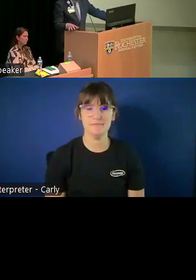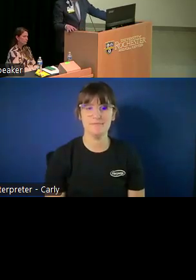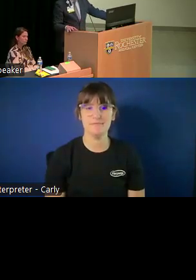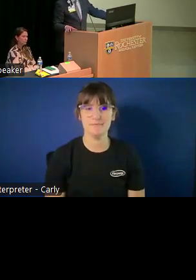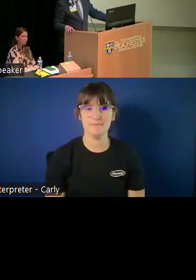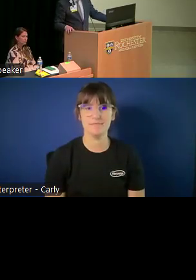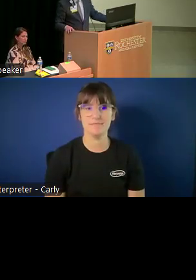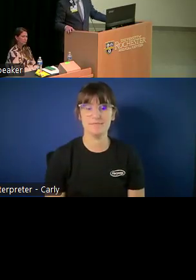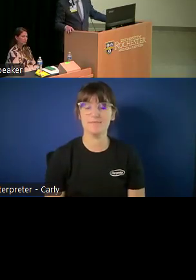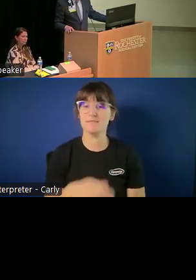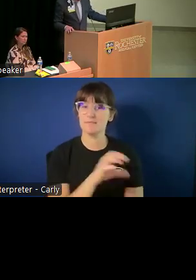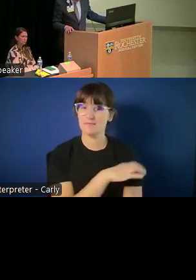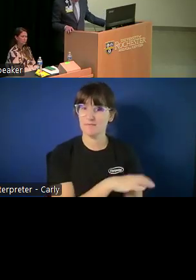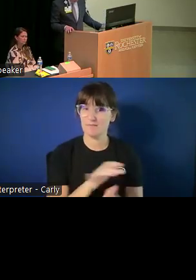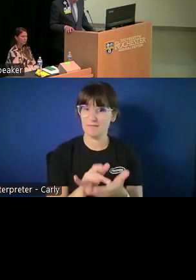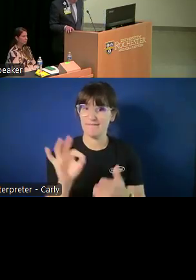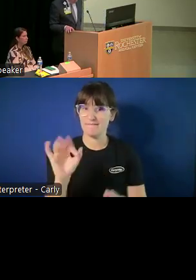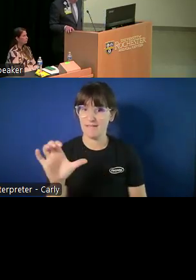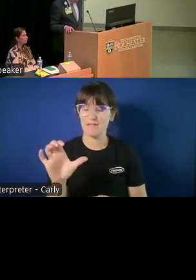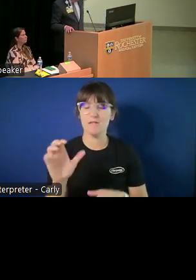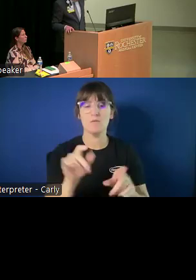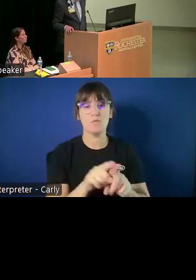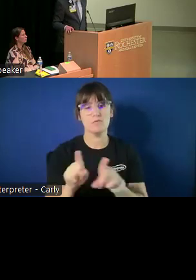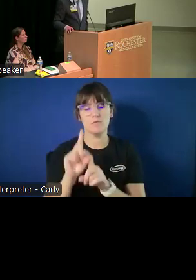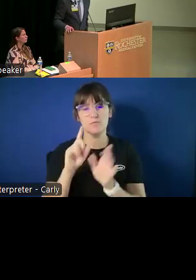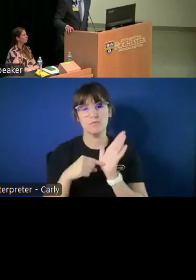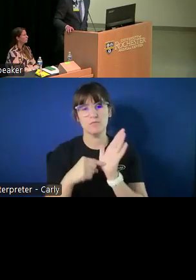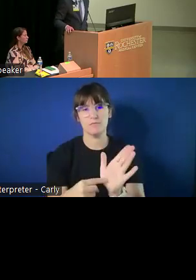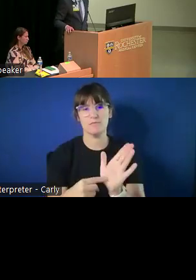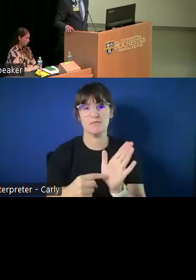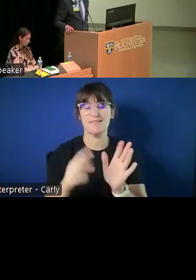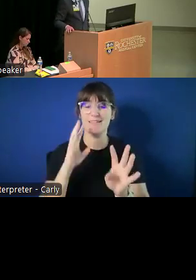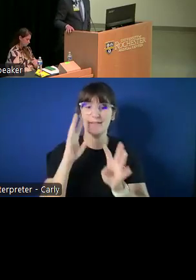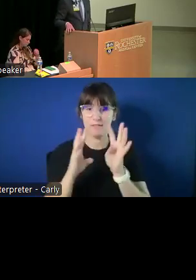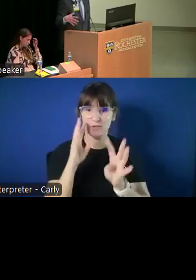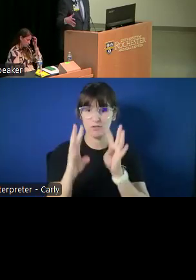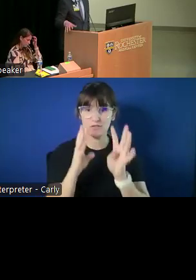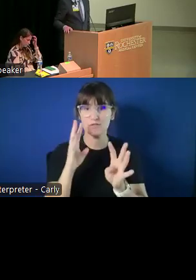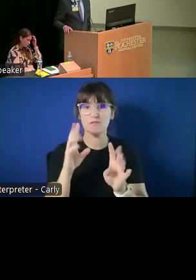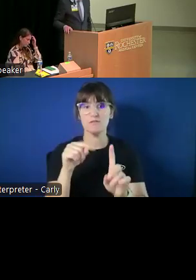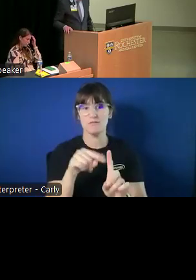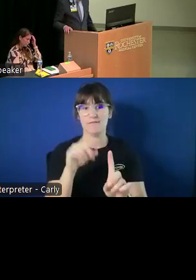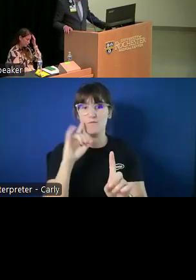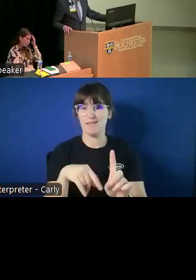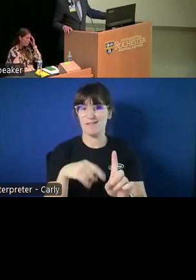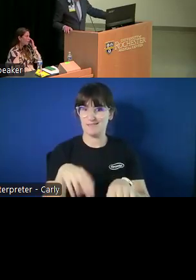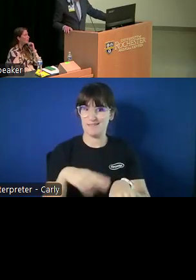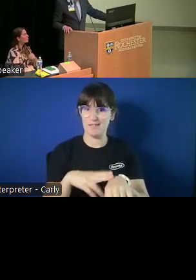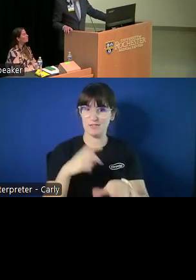medicine faculty uh well-being fellows represents innovation to that nationally recognized model by